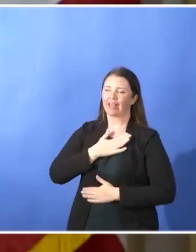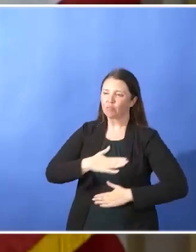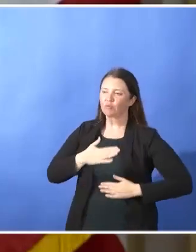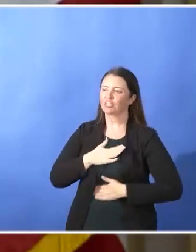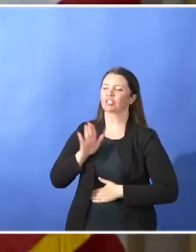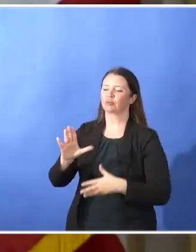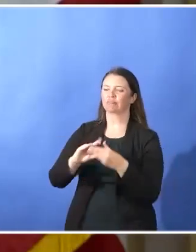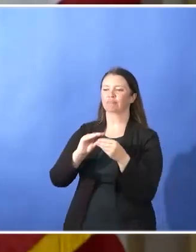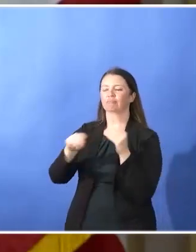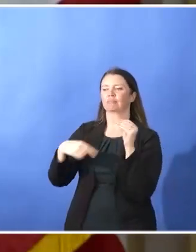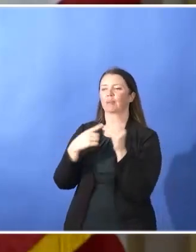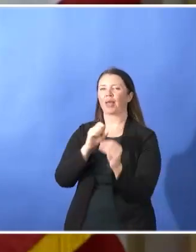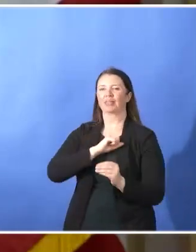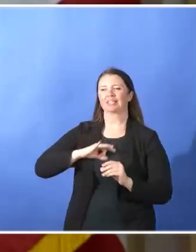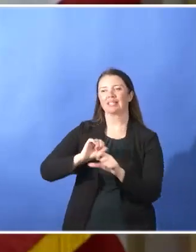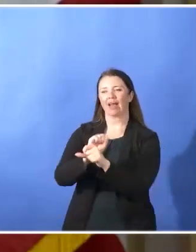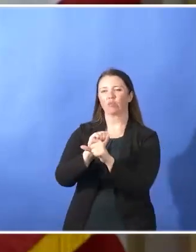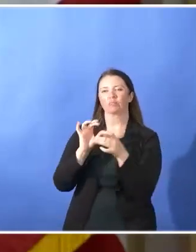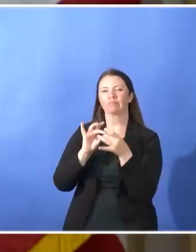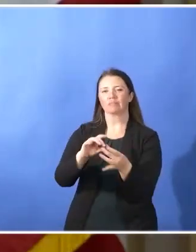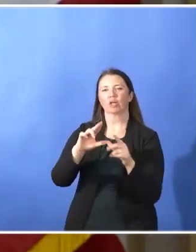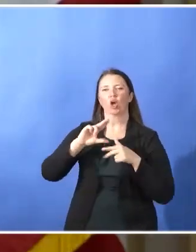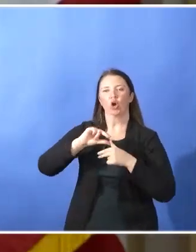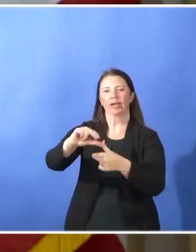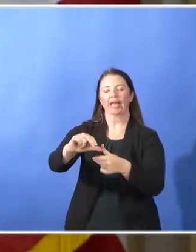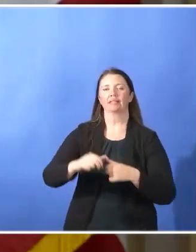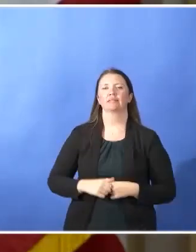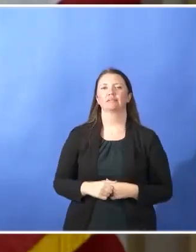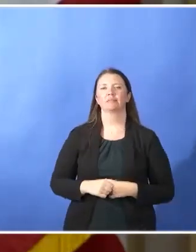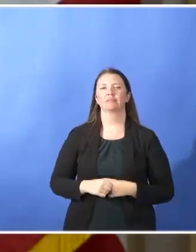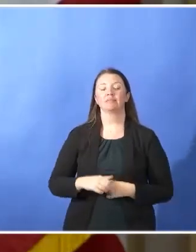COMMISSIONER STARKS COMING TO US ALL THE WAY FROM ROMANIA,